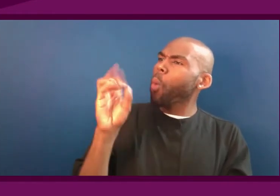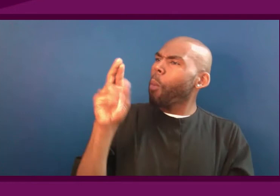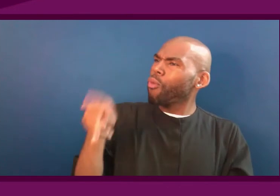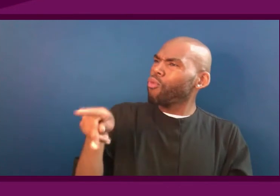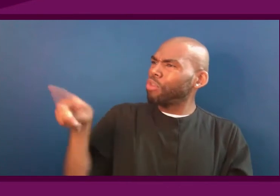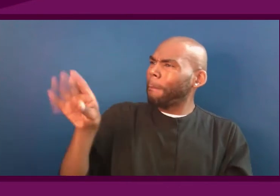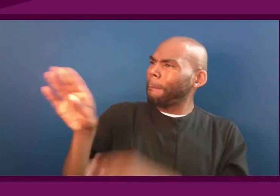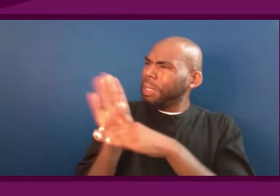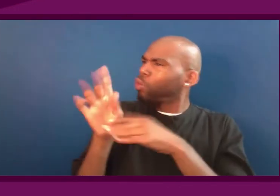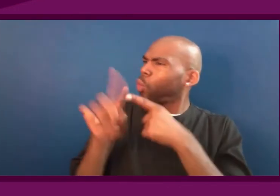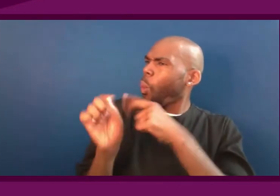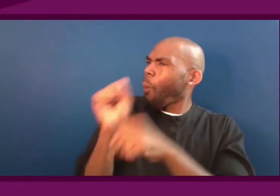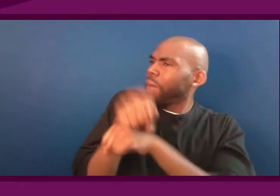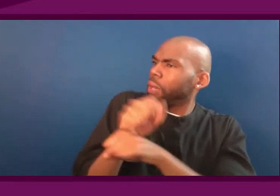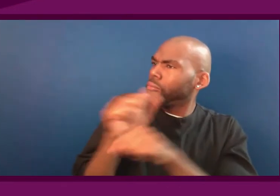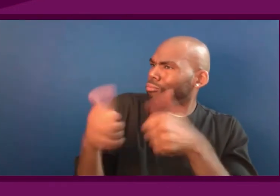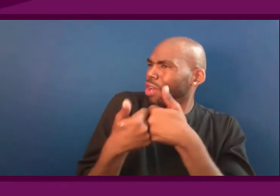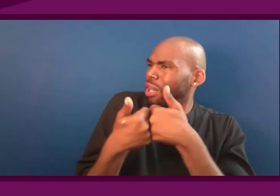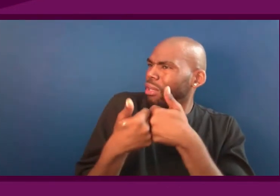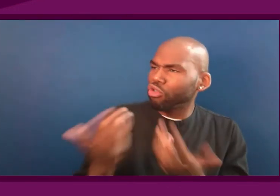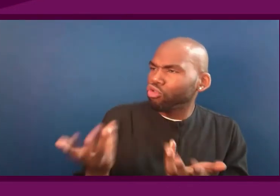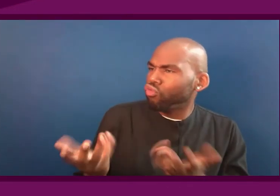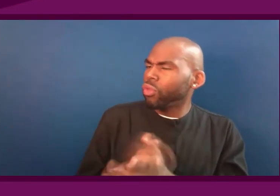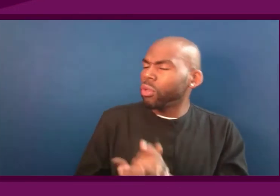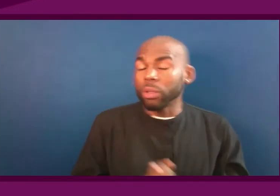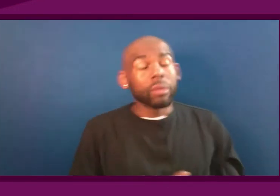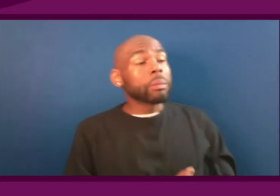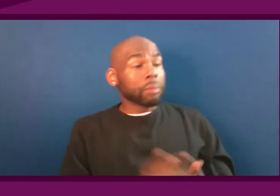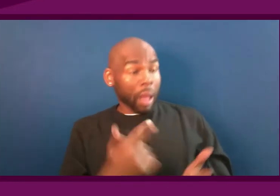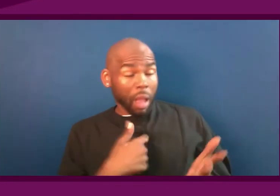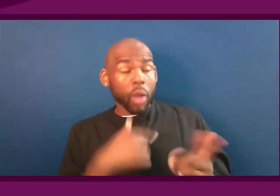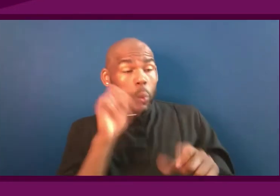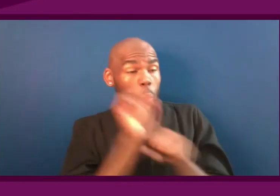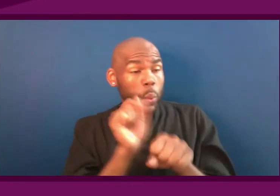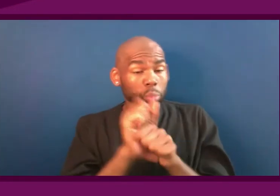in accessibility, all technology needs to be accessible. The buildings need to be accessible.